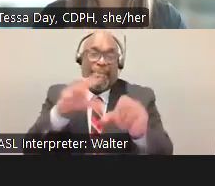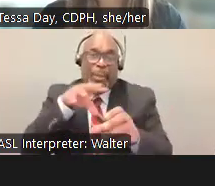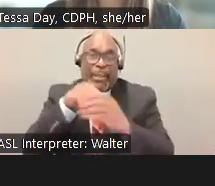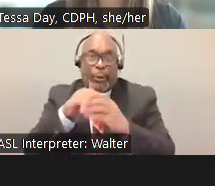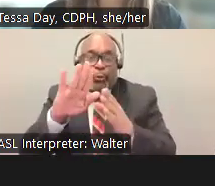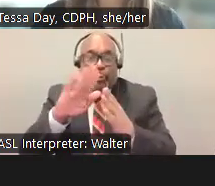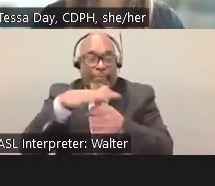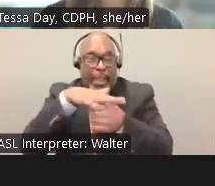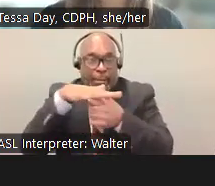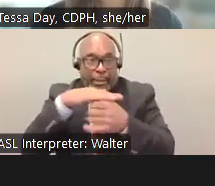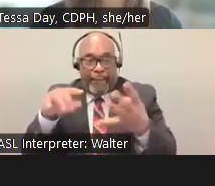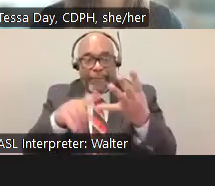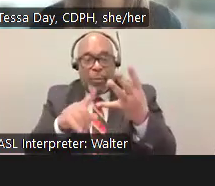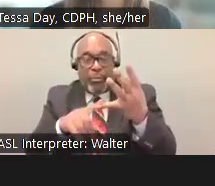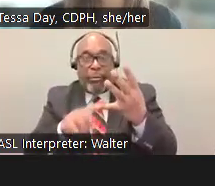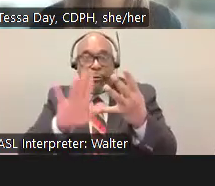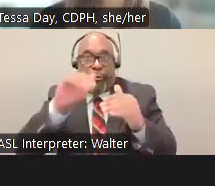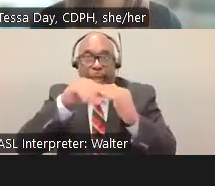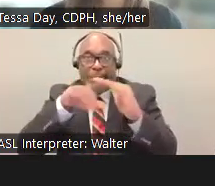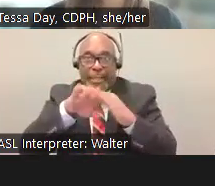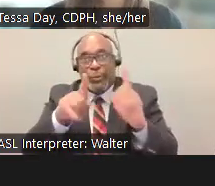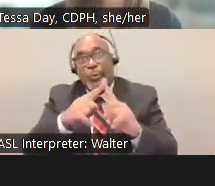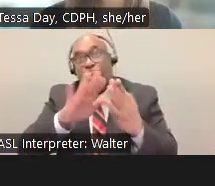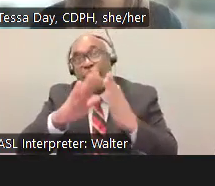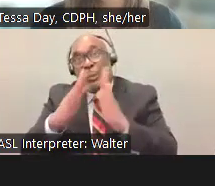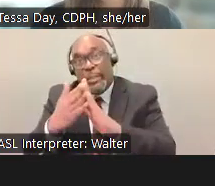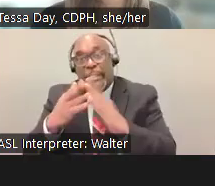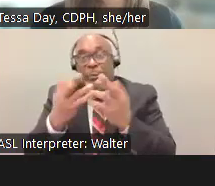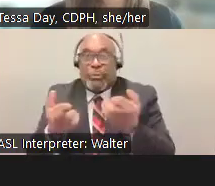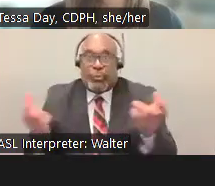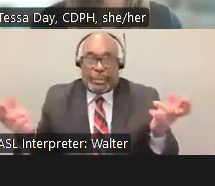13:18:30 fourth, your access to community 13:18:32 resources. Tessa will dive